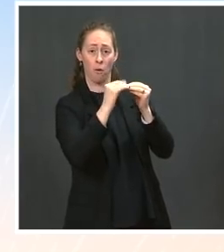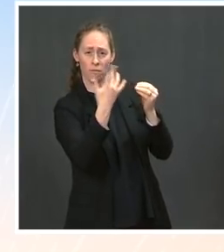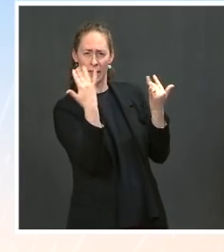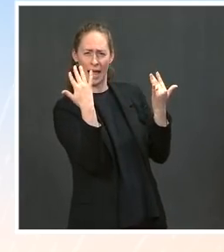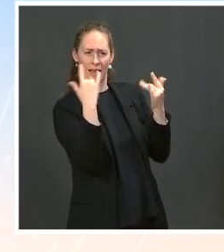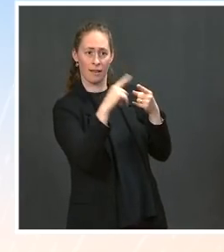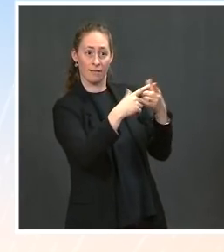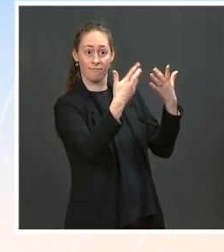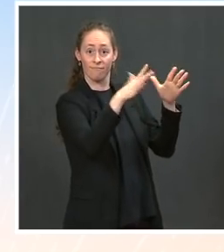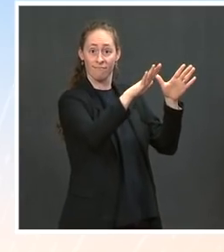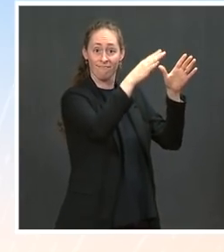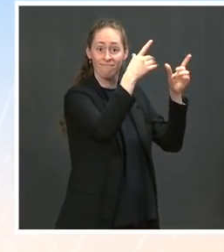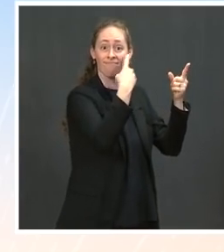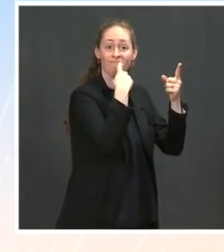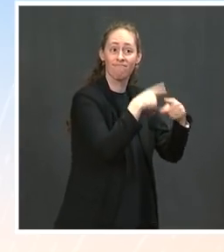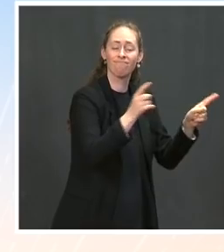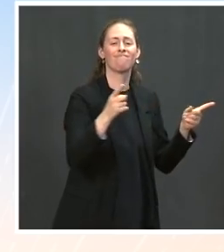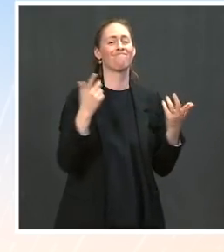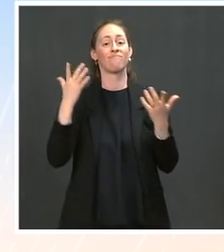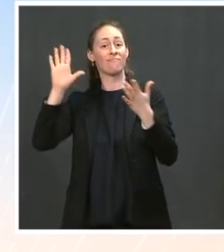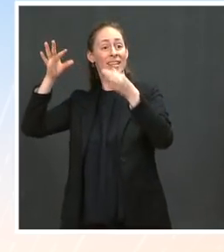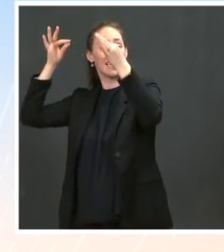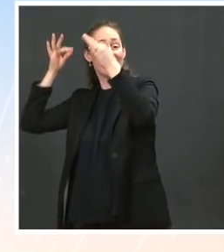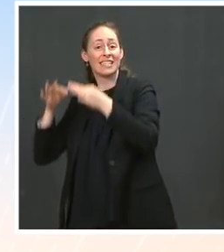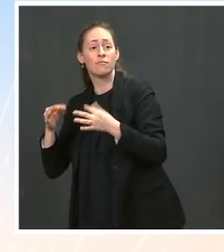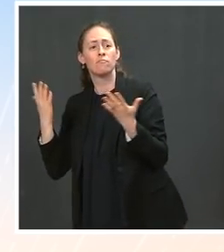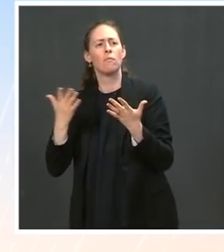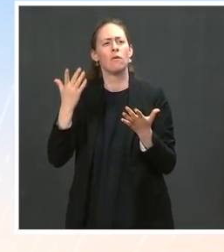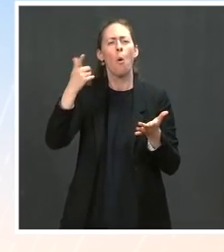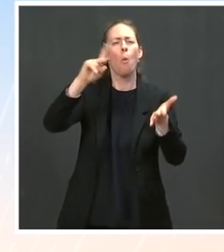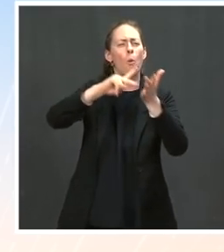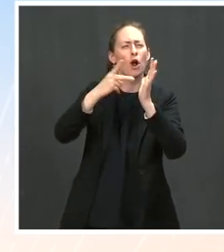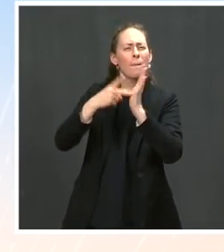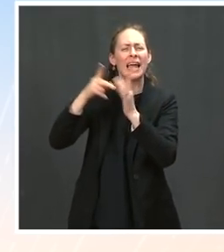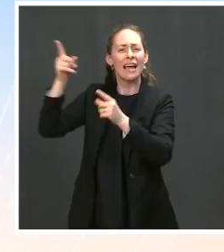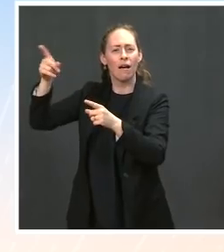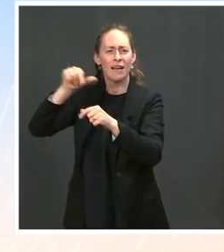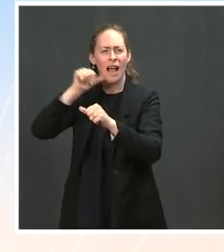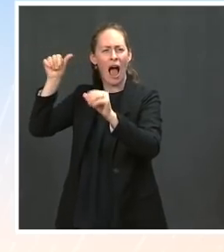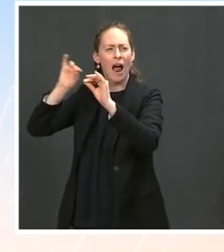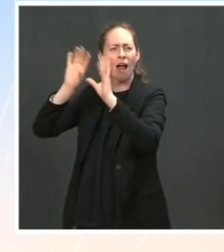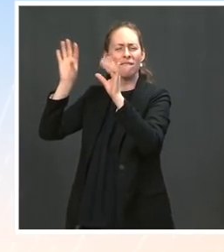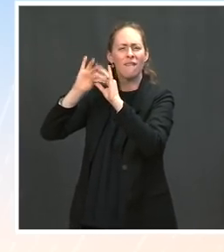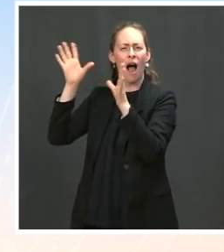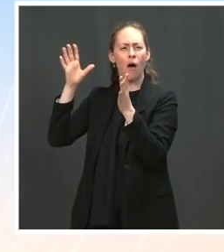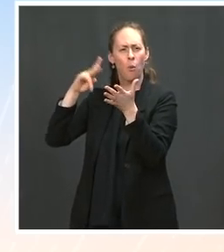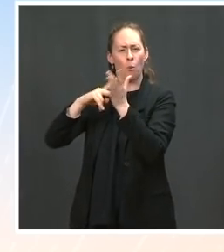on what he meant. The Press: You're not able to clarify what is "overwhelming" -- the evidence, the case presented by the prosecution?